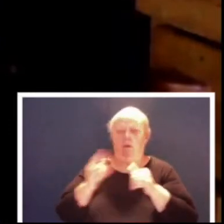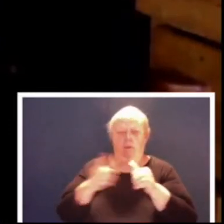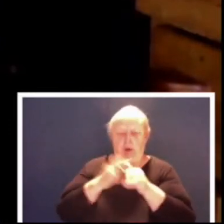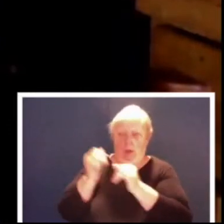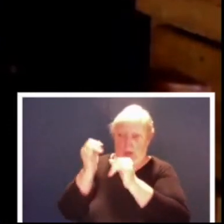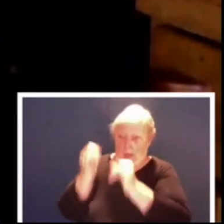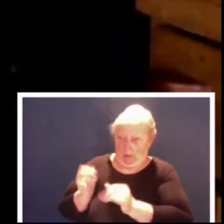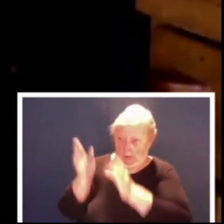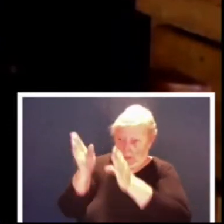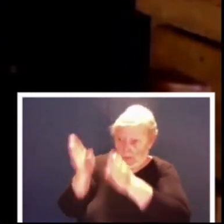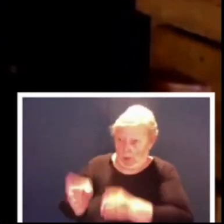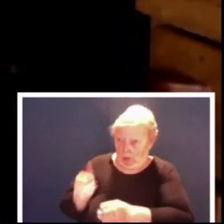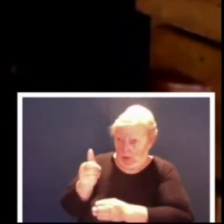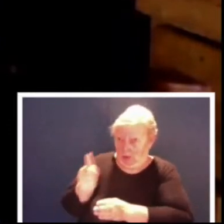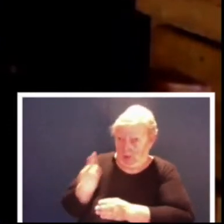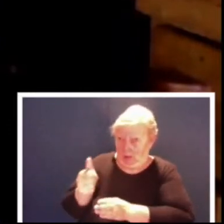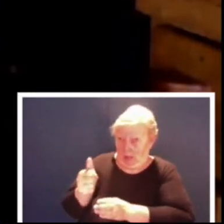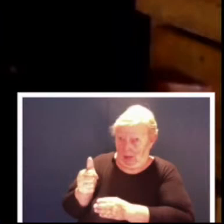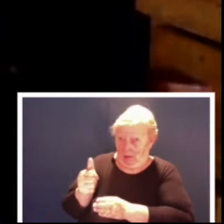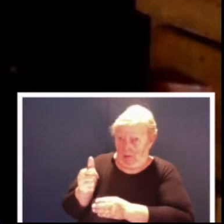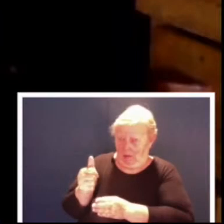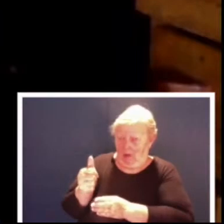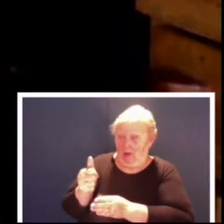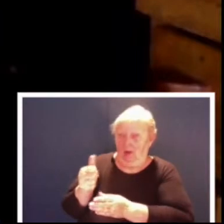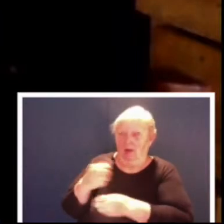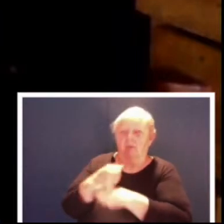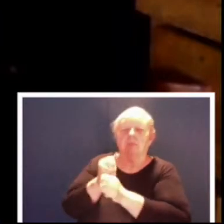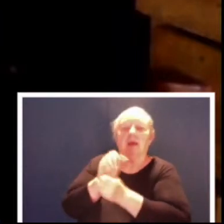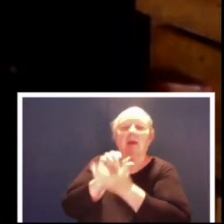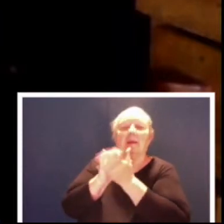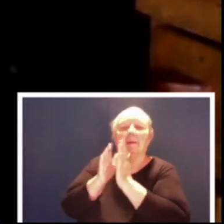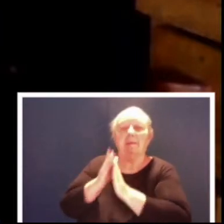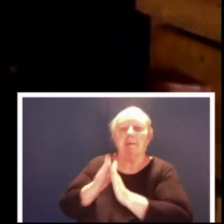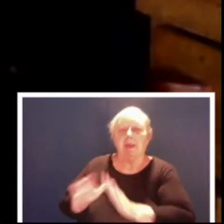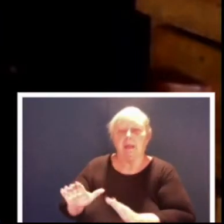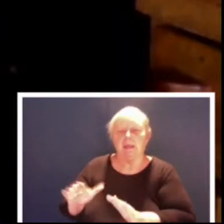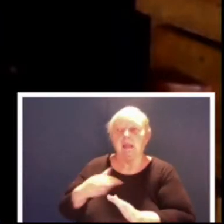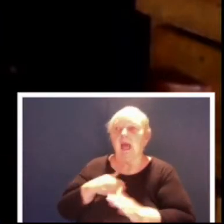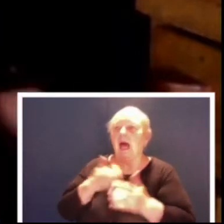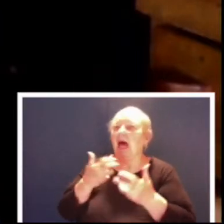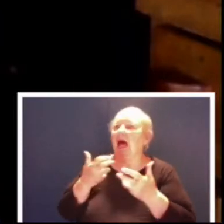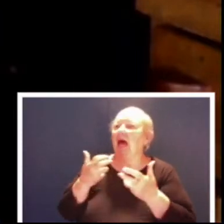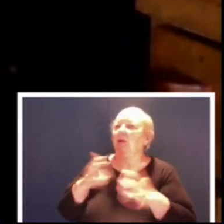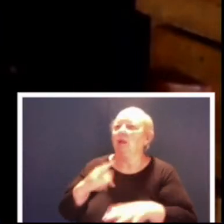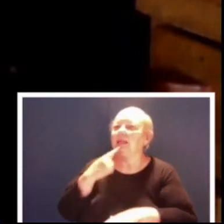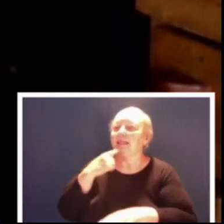So, it starts with there. I don't even want to say the schools now because that concept of schools is,